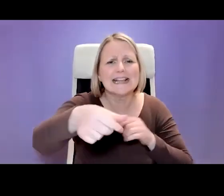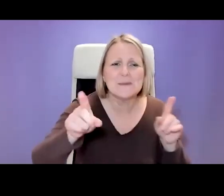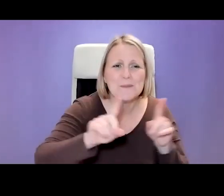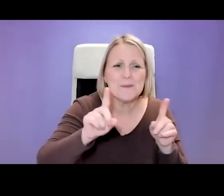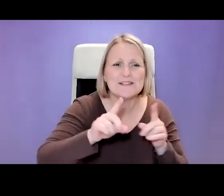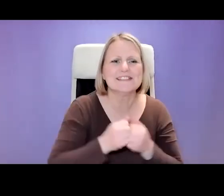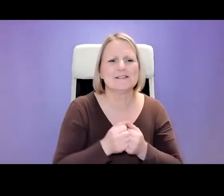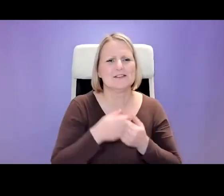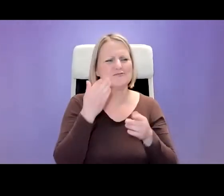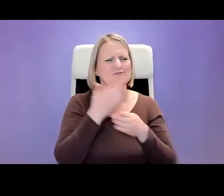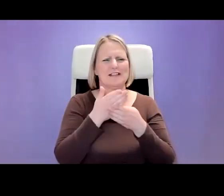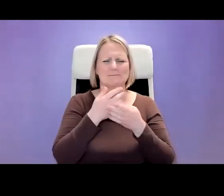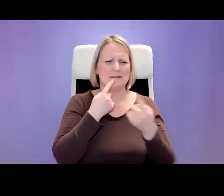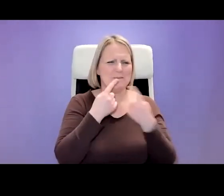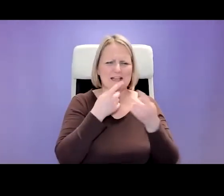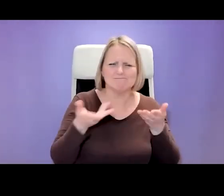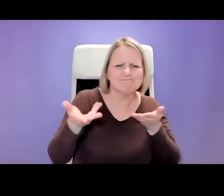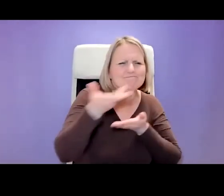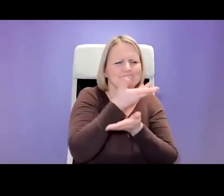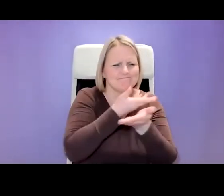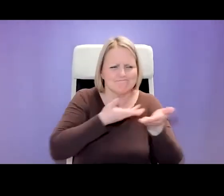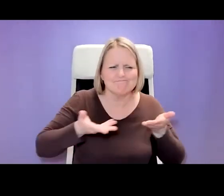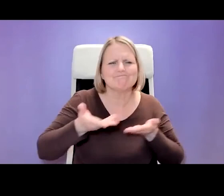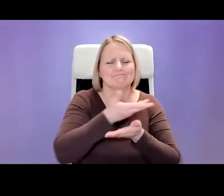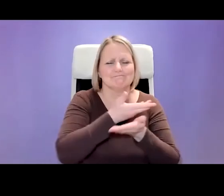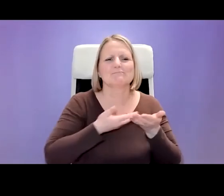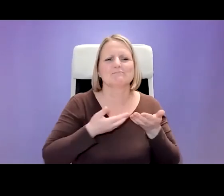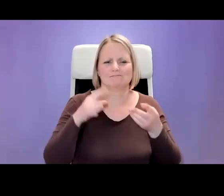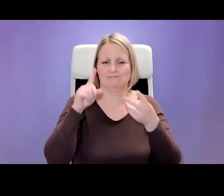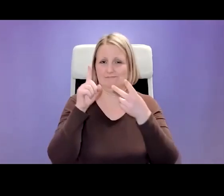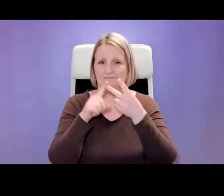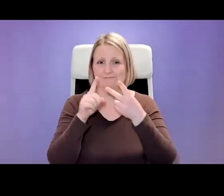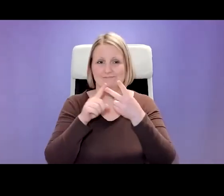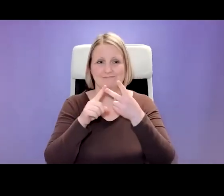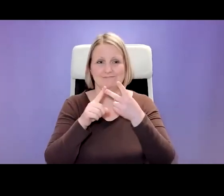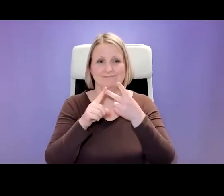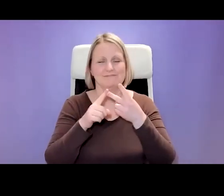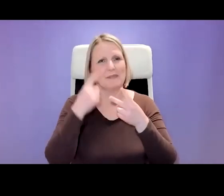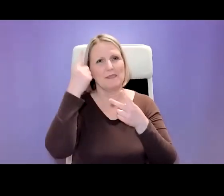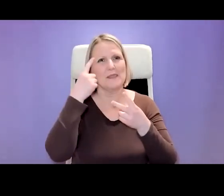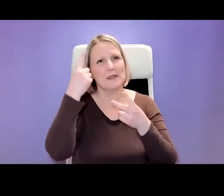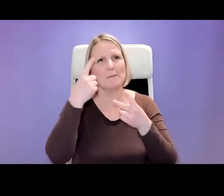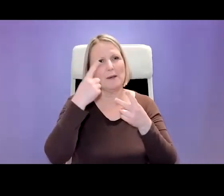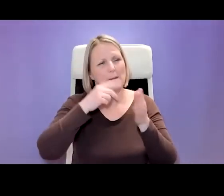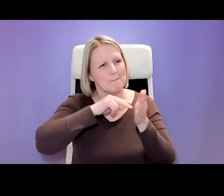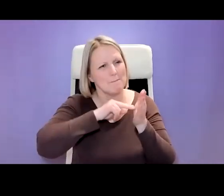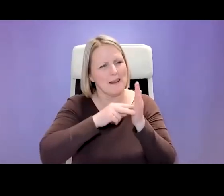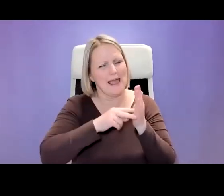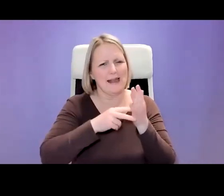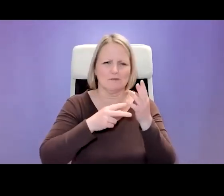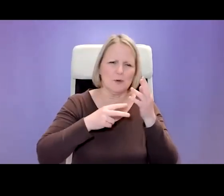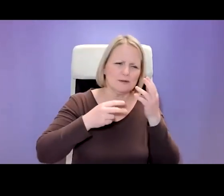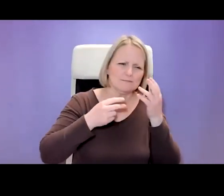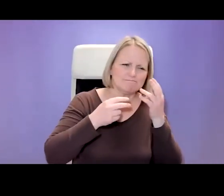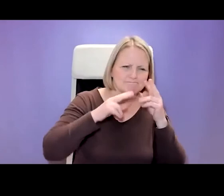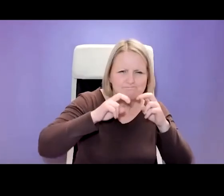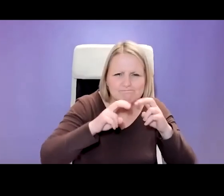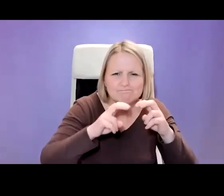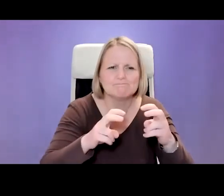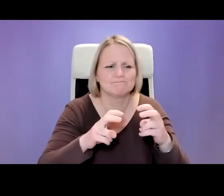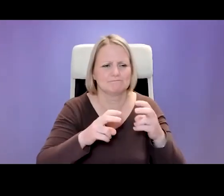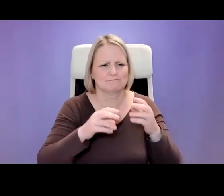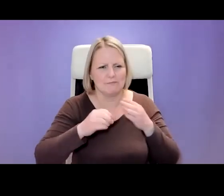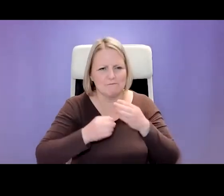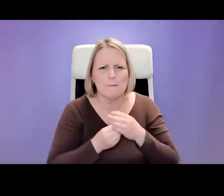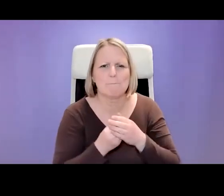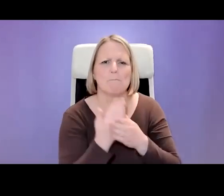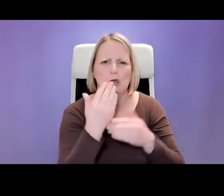And, secondly, we wanted to identify and establish critical frameworks for emerging conversation on autism theology.